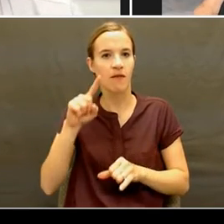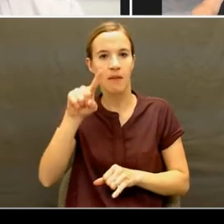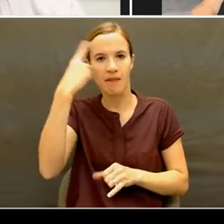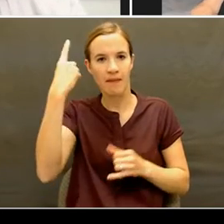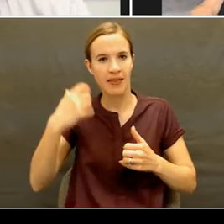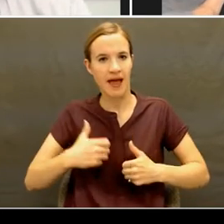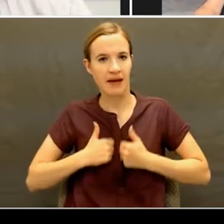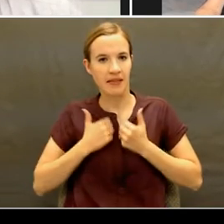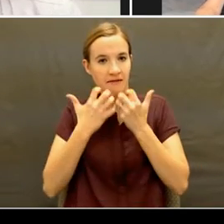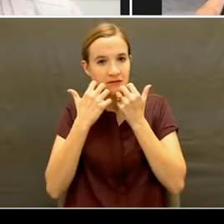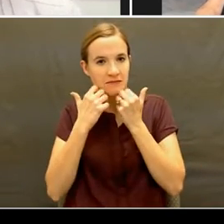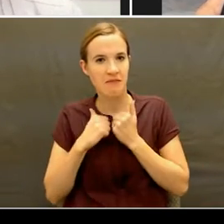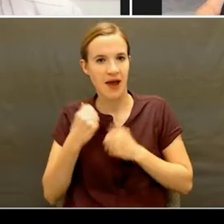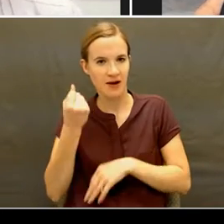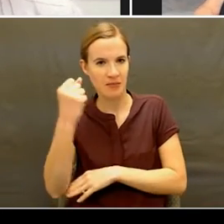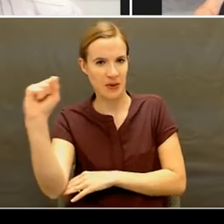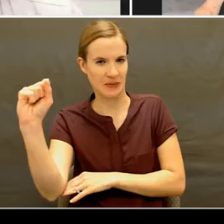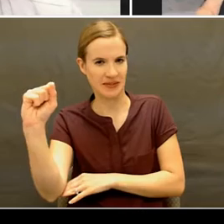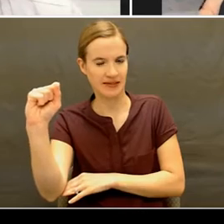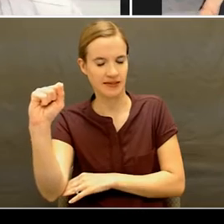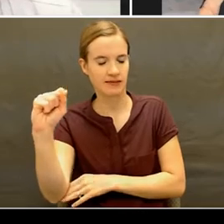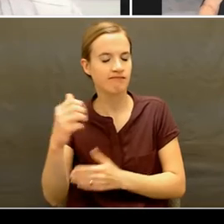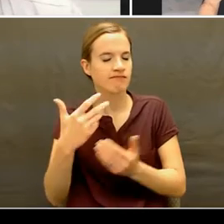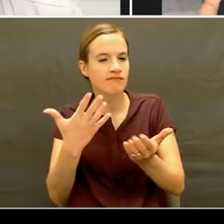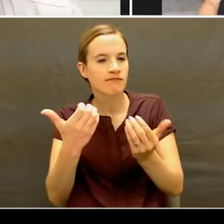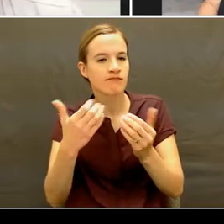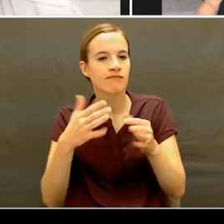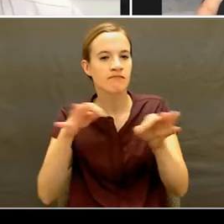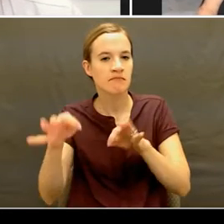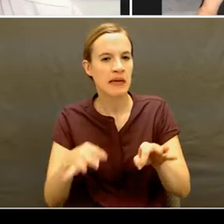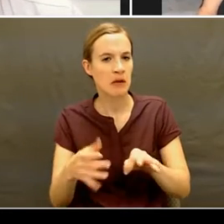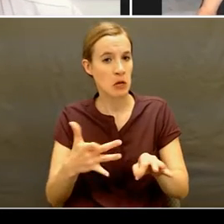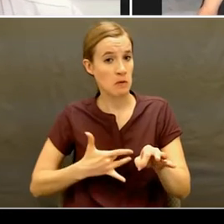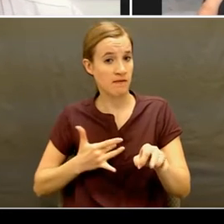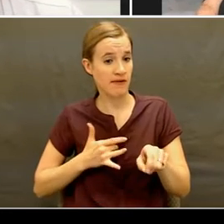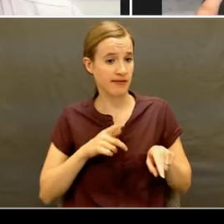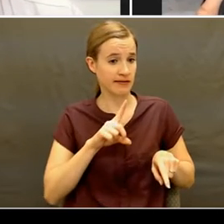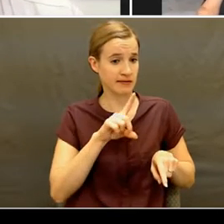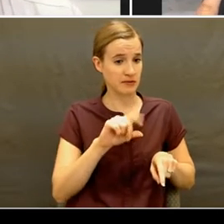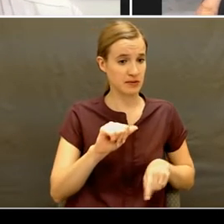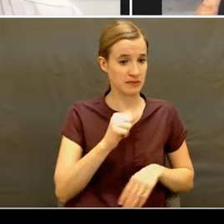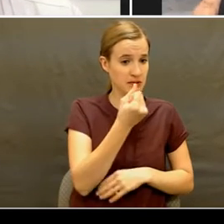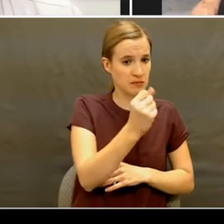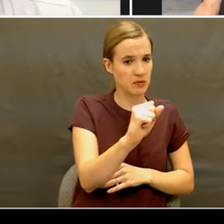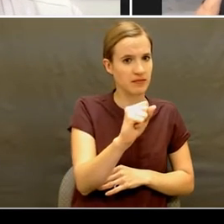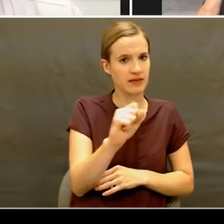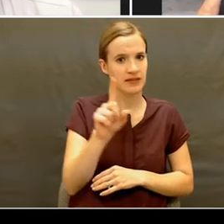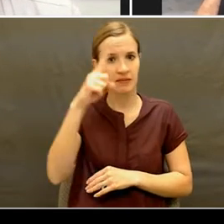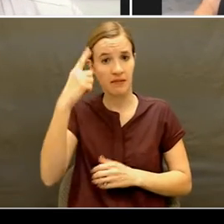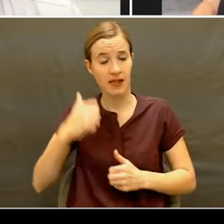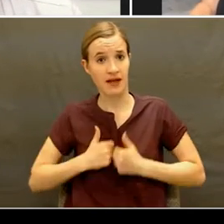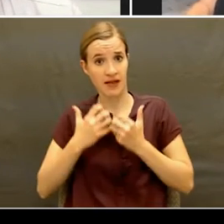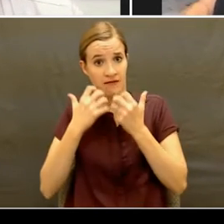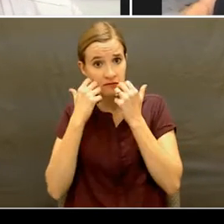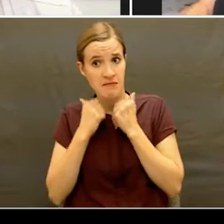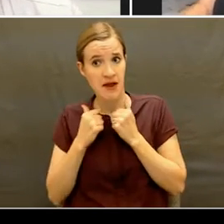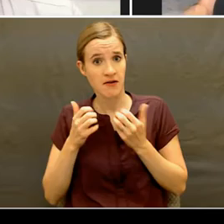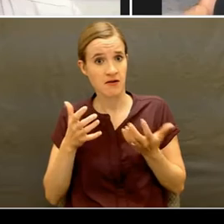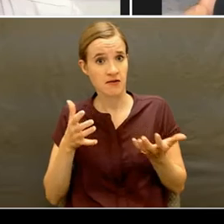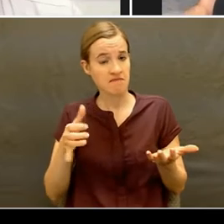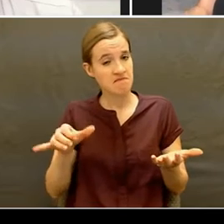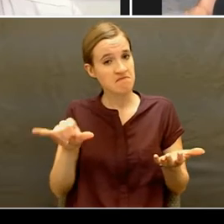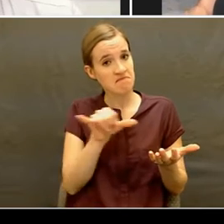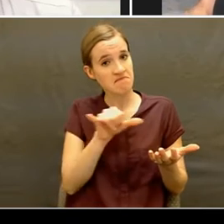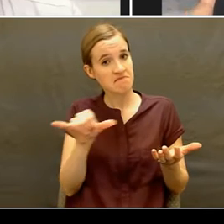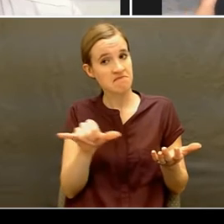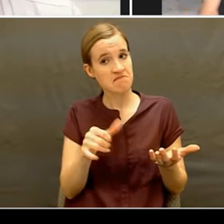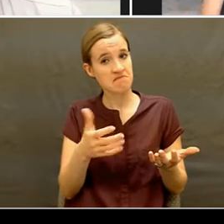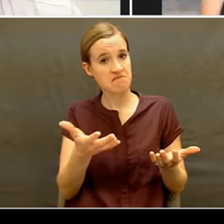there's crossover because disability crosses all boundaries and discrimination painful across